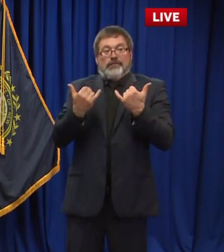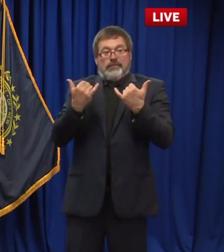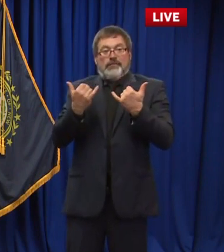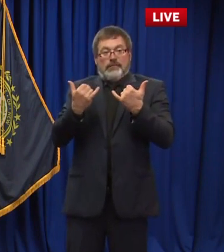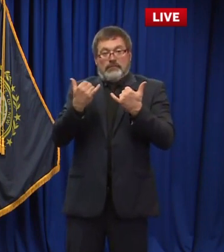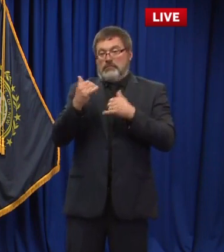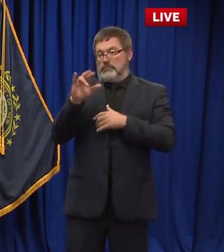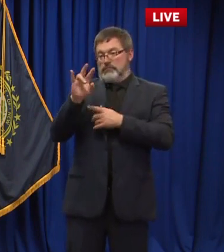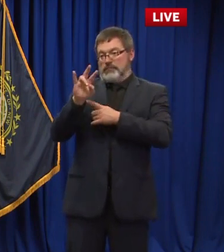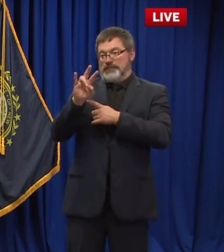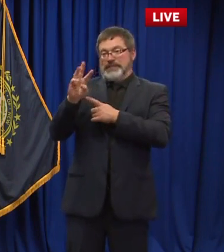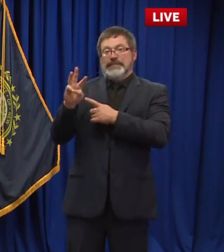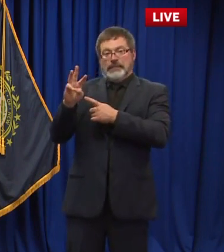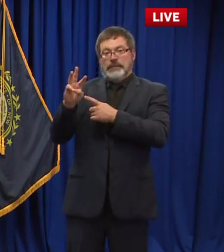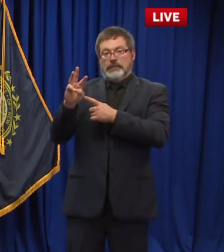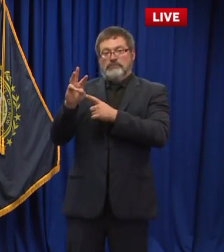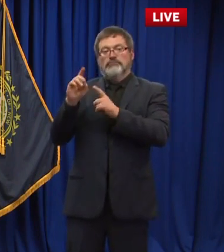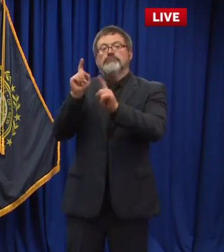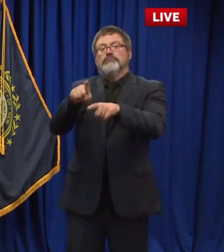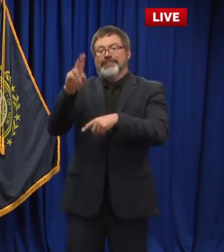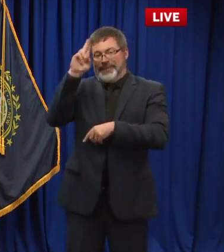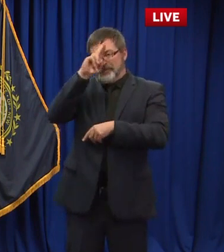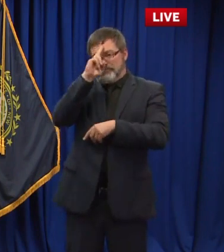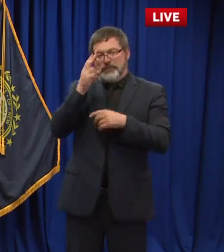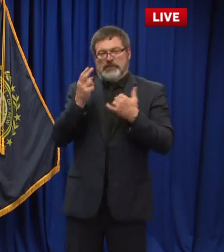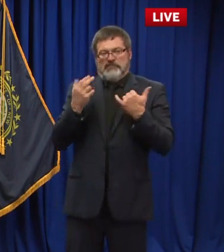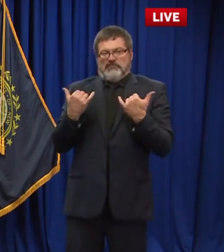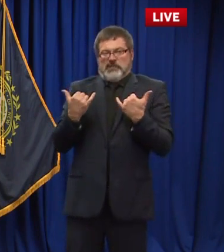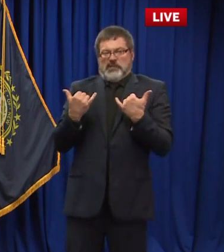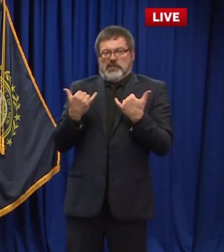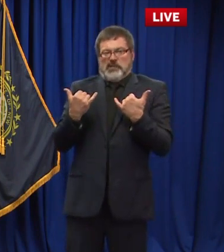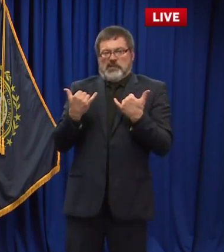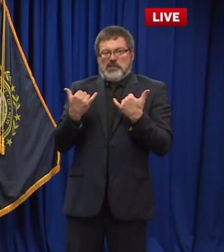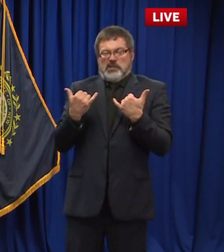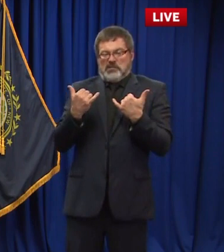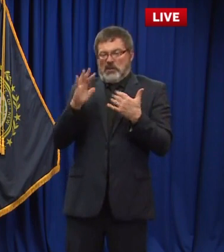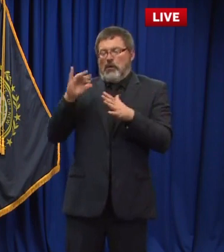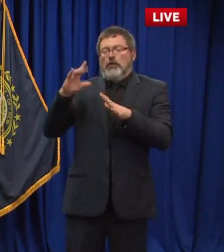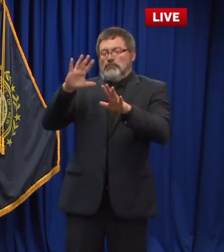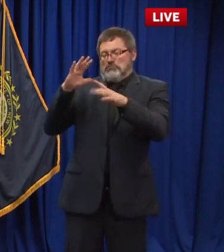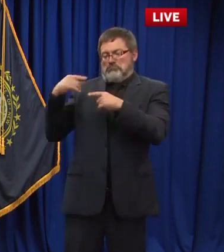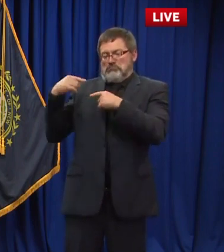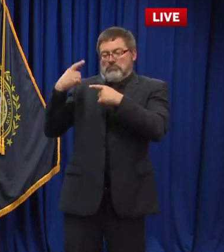ADDITIONAL 76 INDIVIDUALS THAT HAVE BEEN HOSPITALIZED WITH COVID-19.